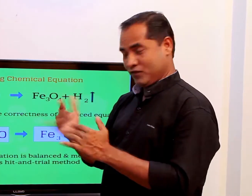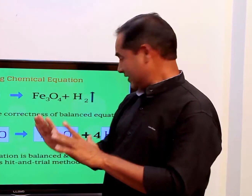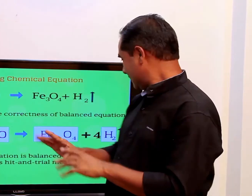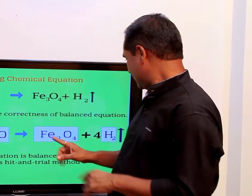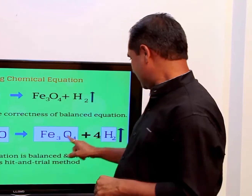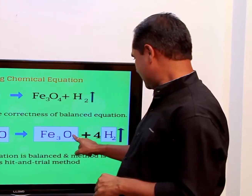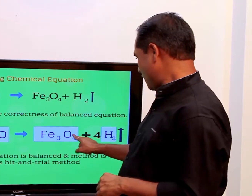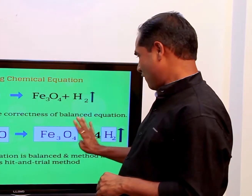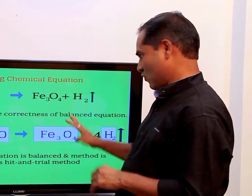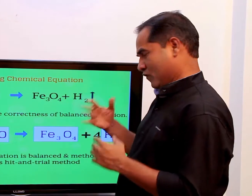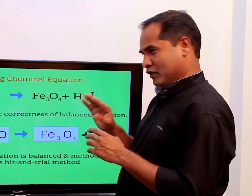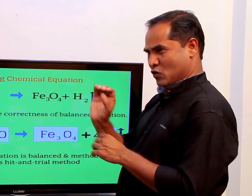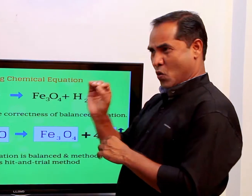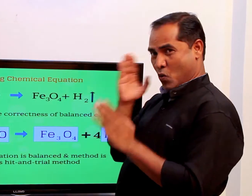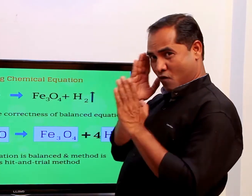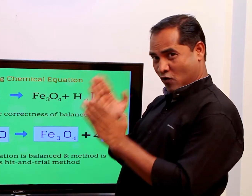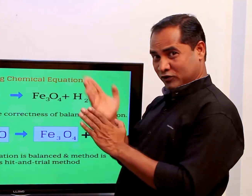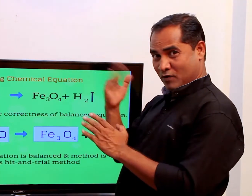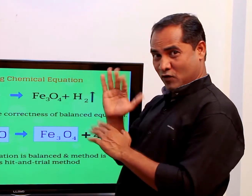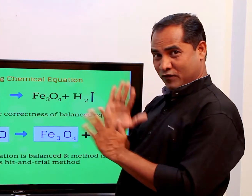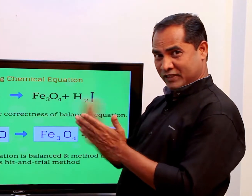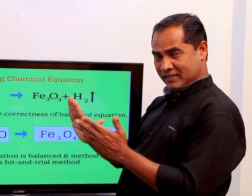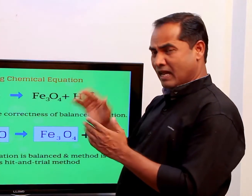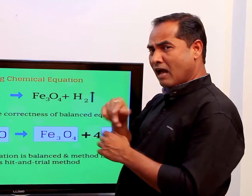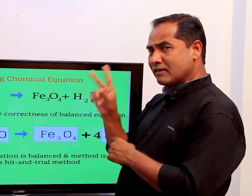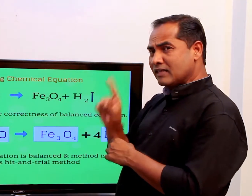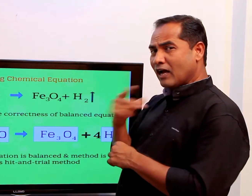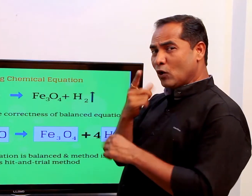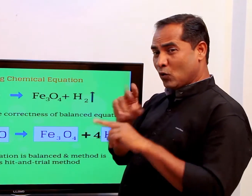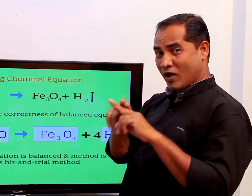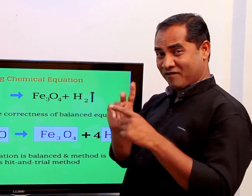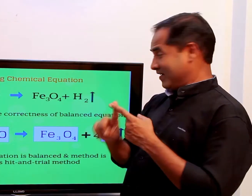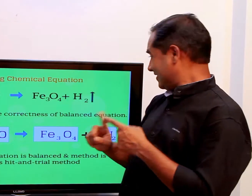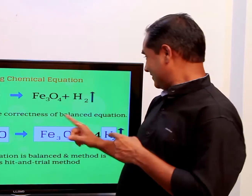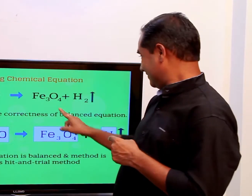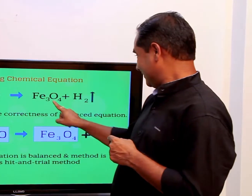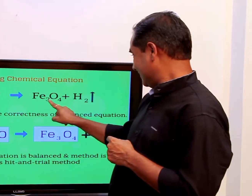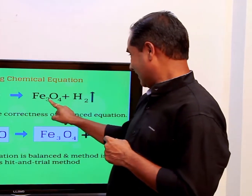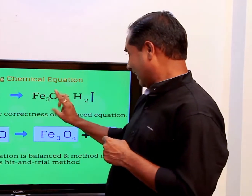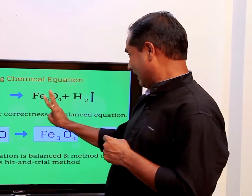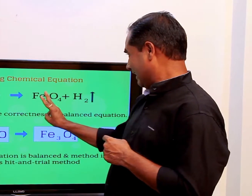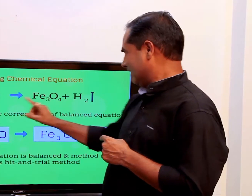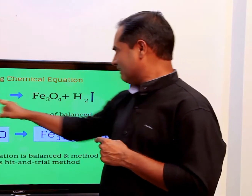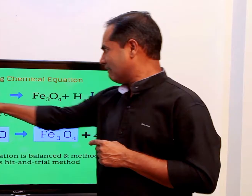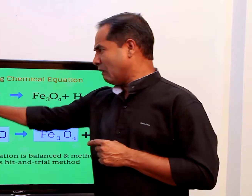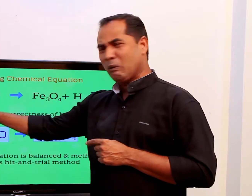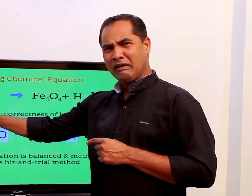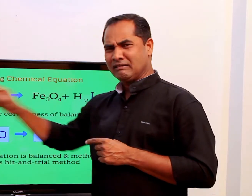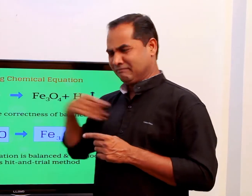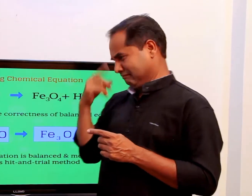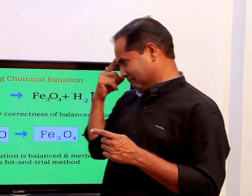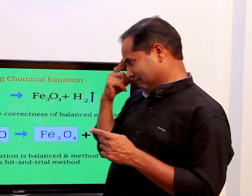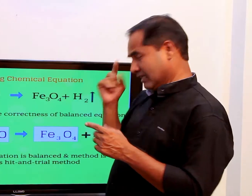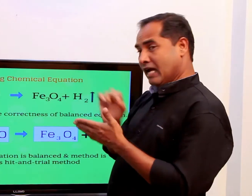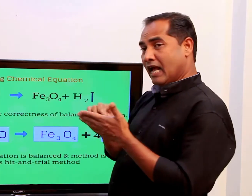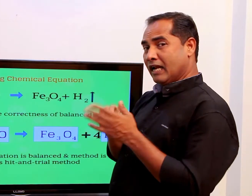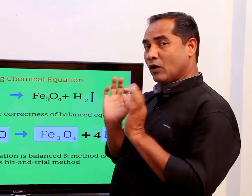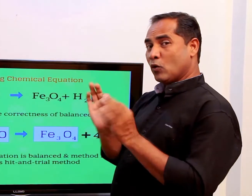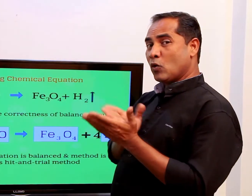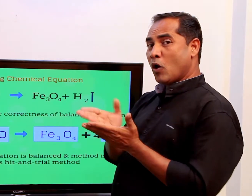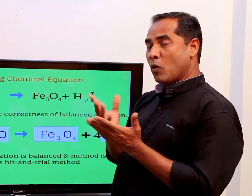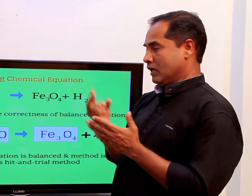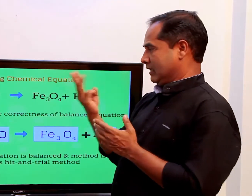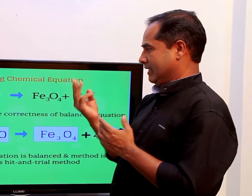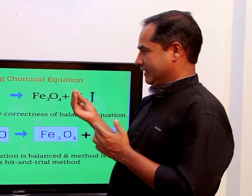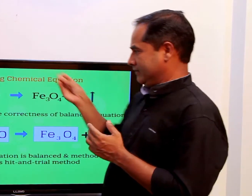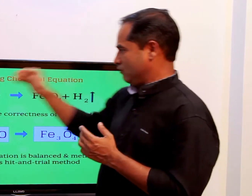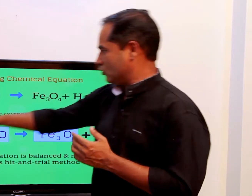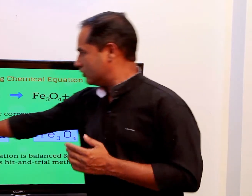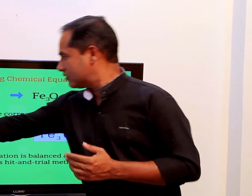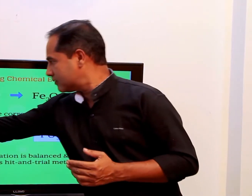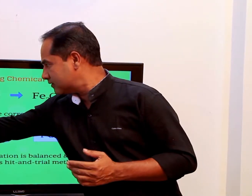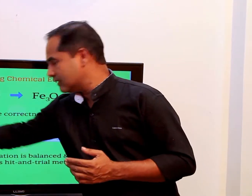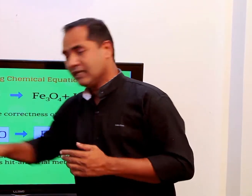Both right hand side and left hand side are equal. Now we would go for Fe. So we'll add 3